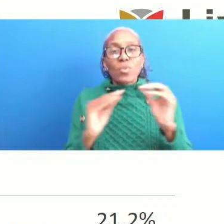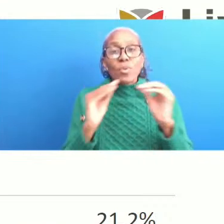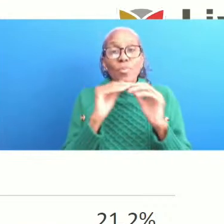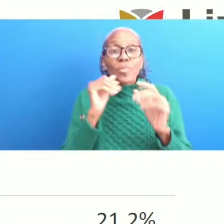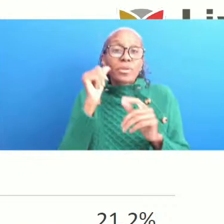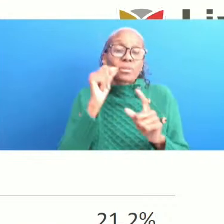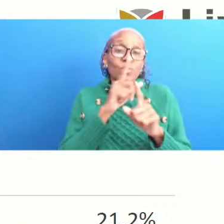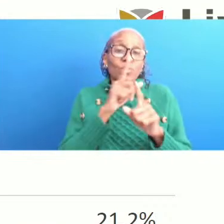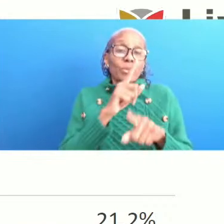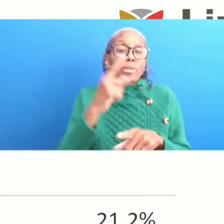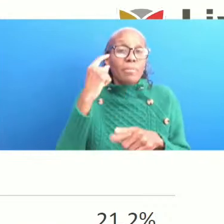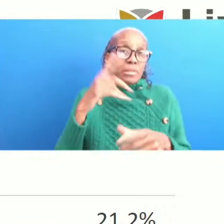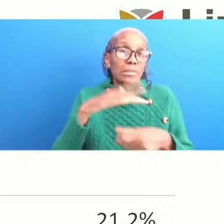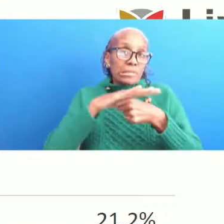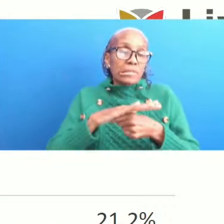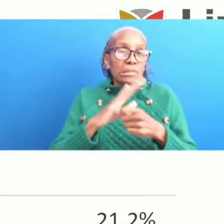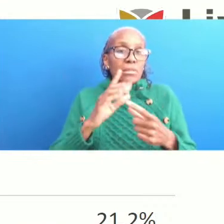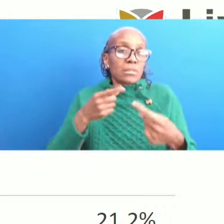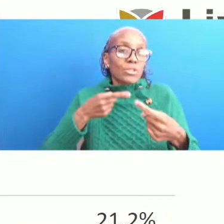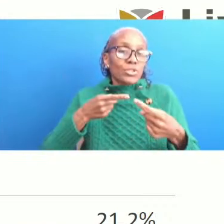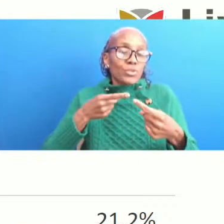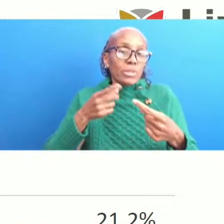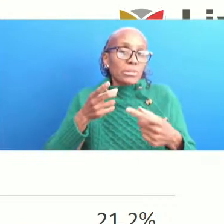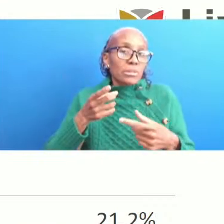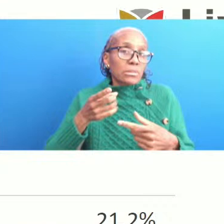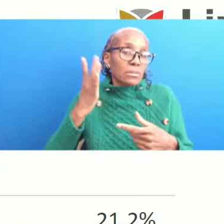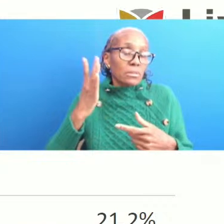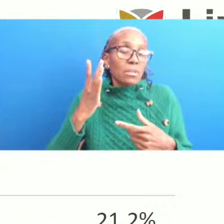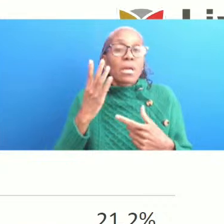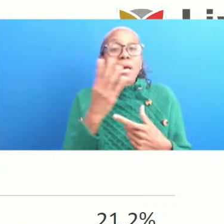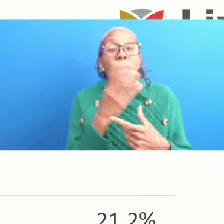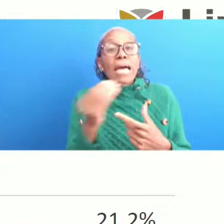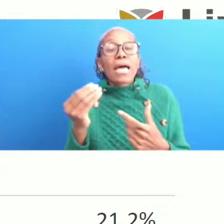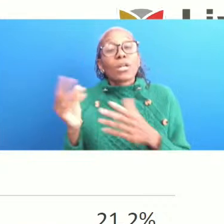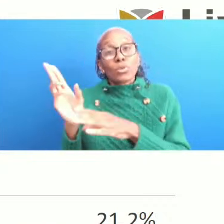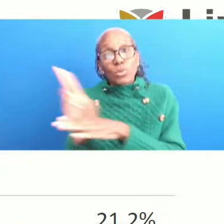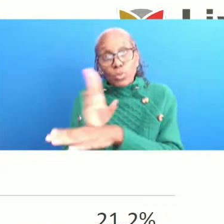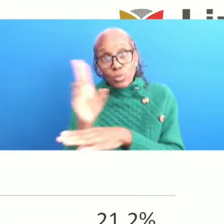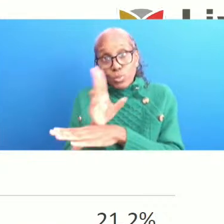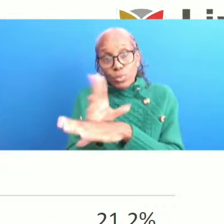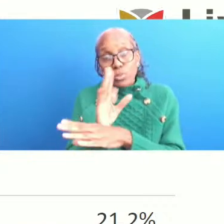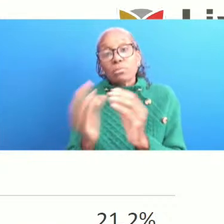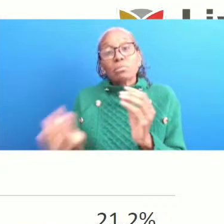ROOM IS AWARE, WE CONTINUE TO